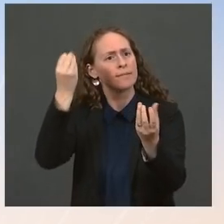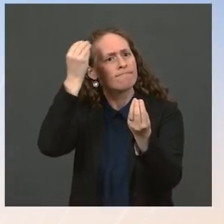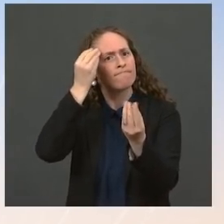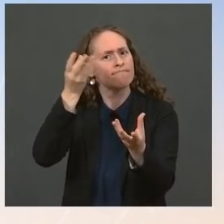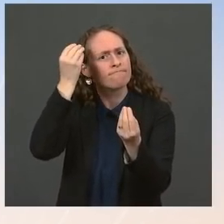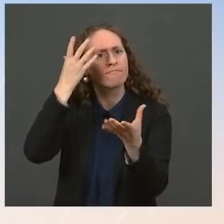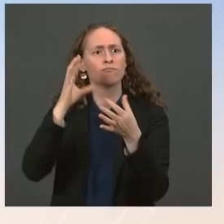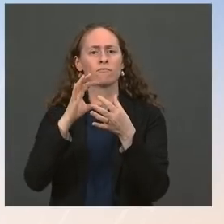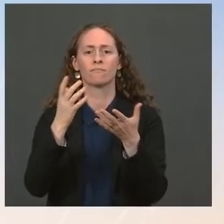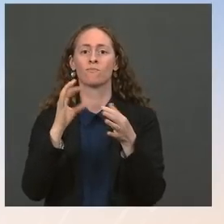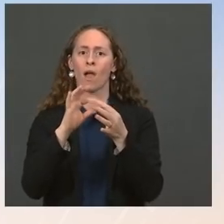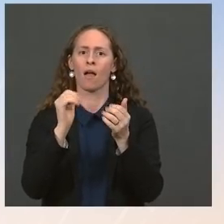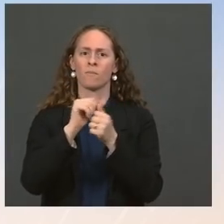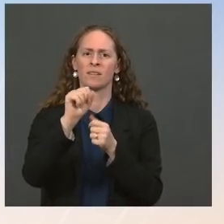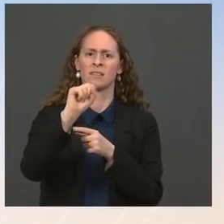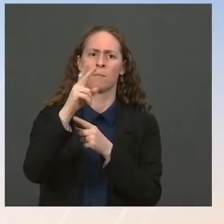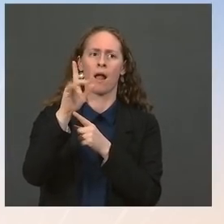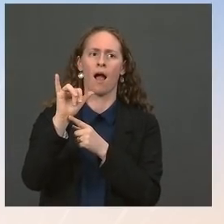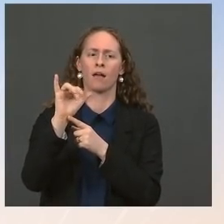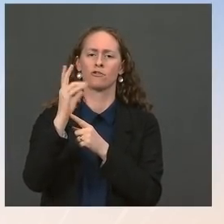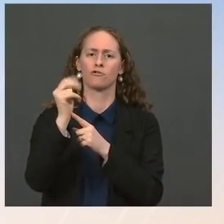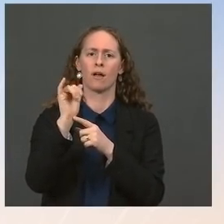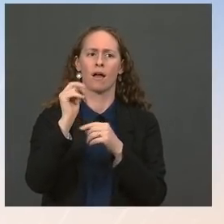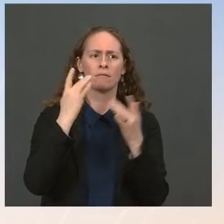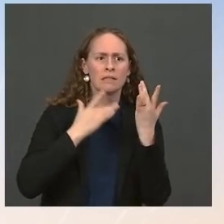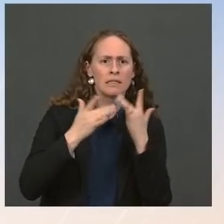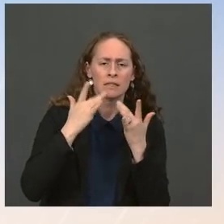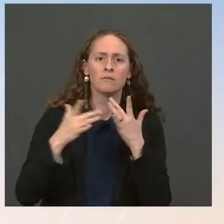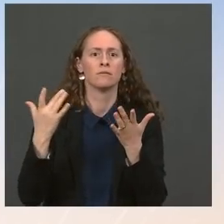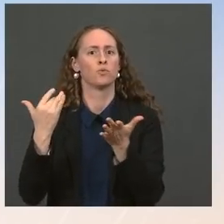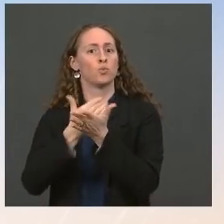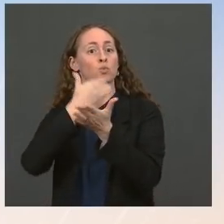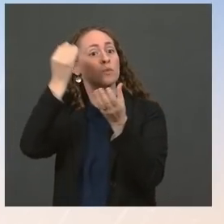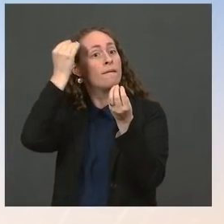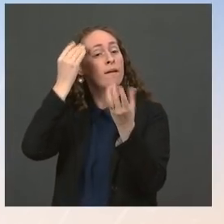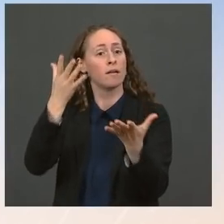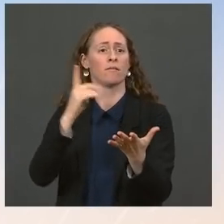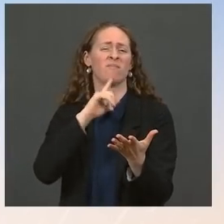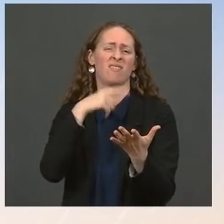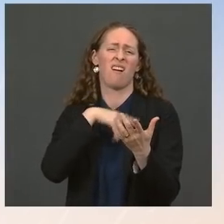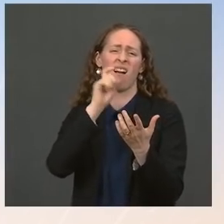everybody was following it very closely. Thanks to the President's executive order in February,